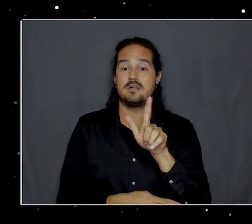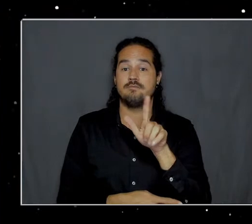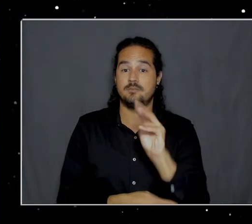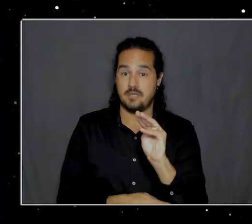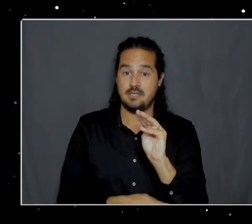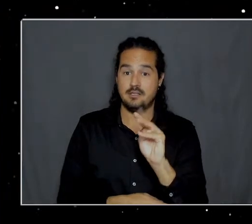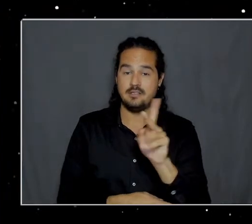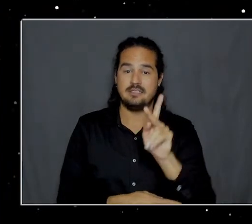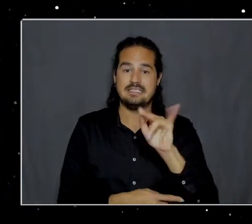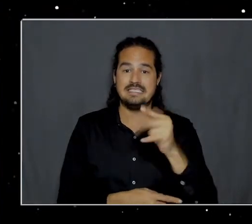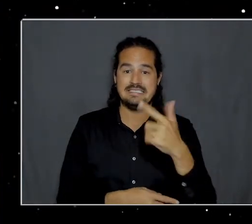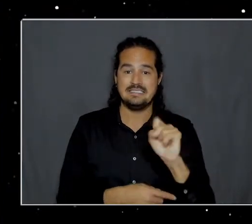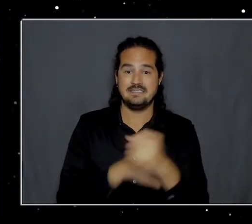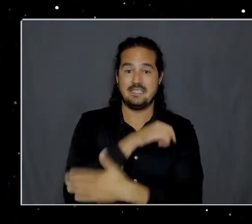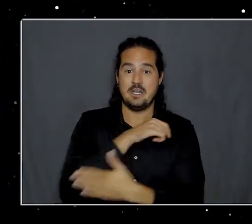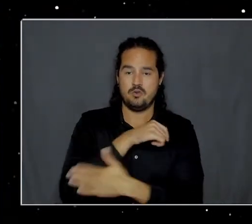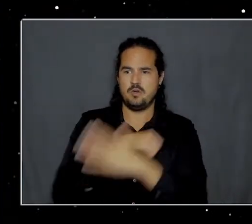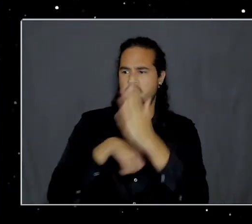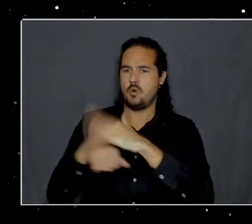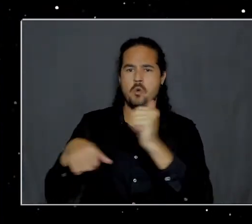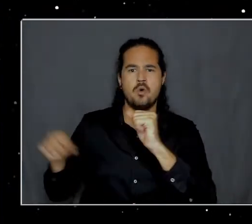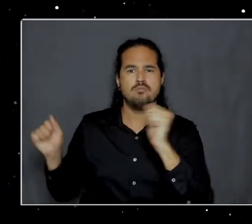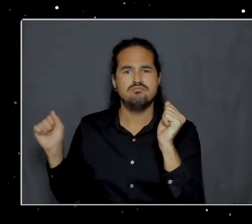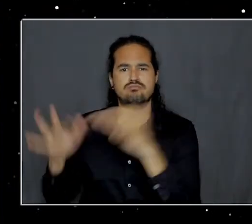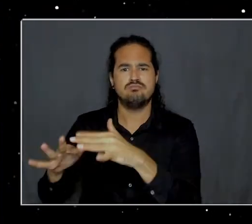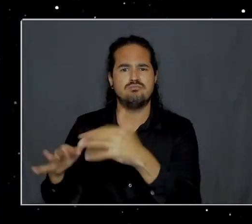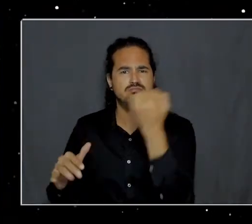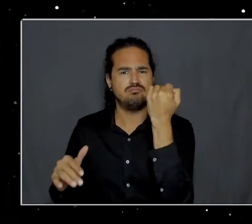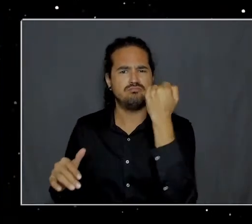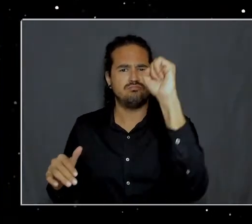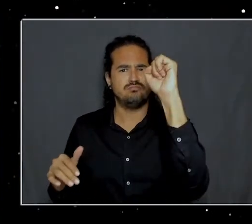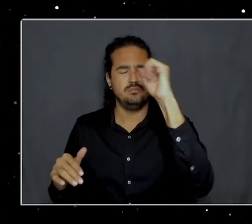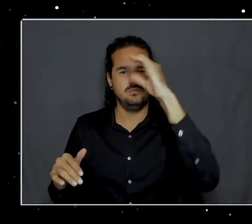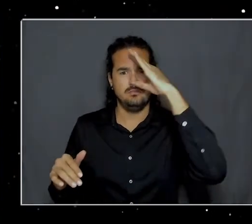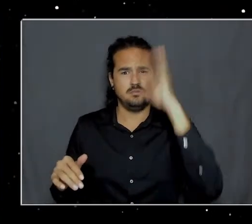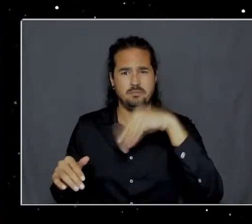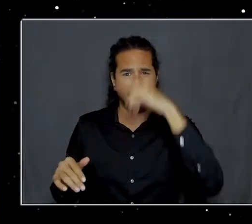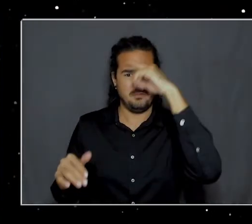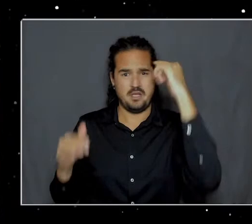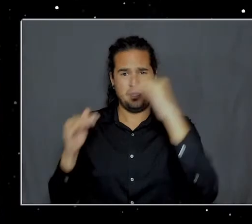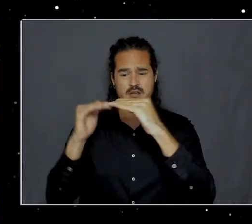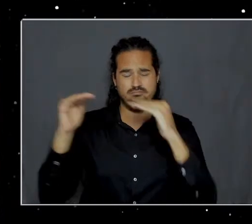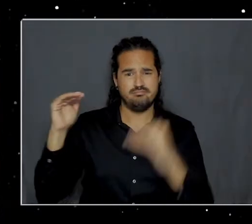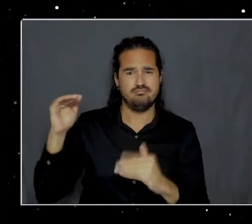PANDEMIC AND THEY KNEW THAT BLACK PEOPLE WERE BEING AFFECTED MORE BY COVID-19. THEY DIDN'T WANT THEIR PEOPLE